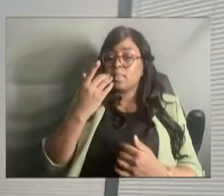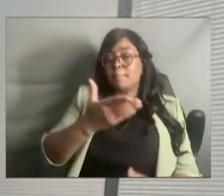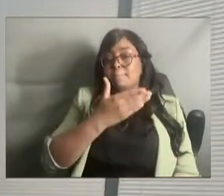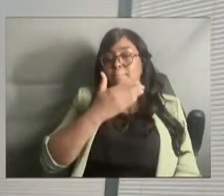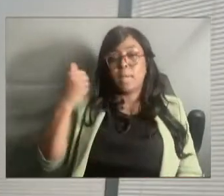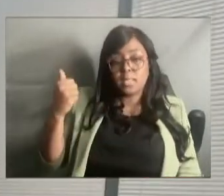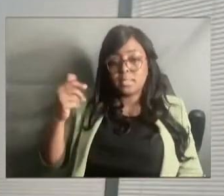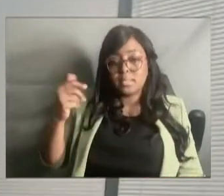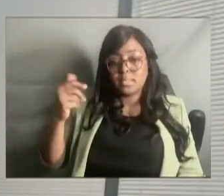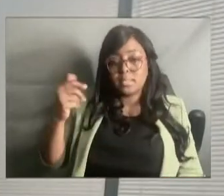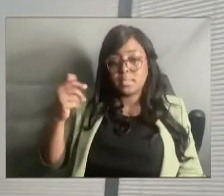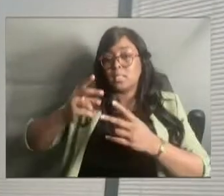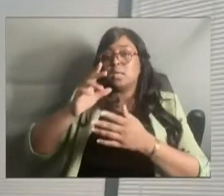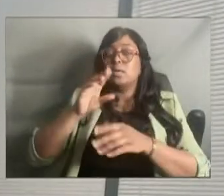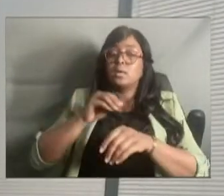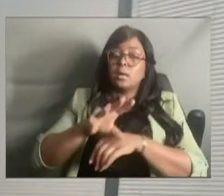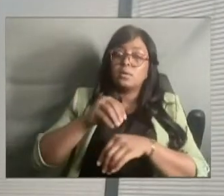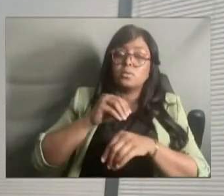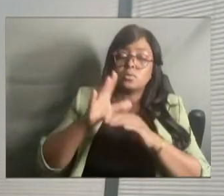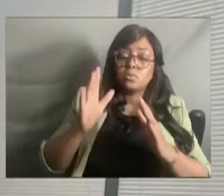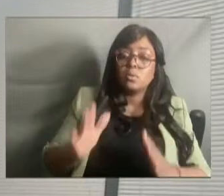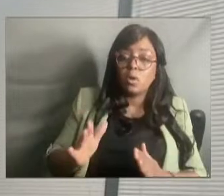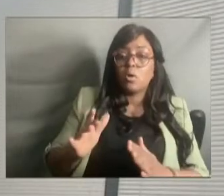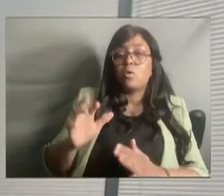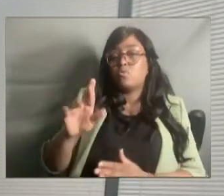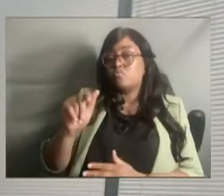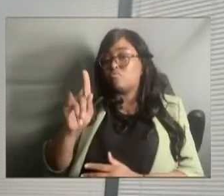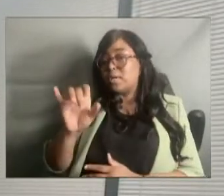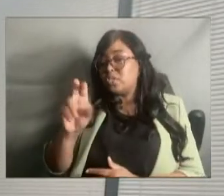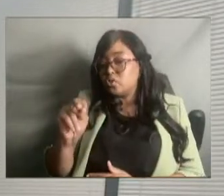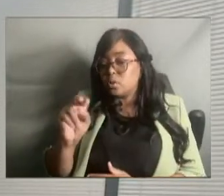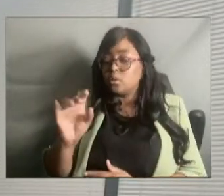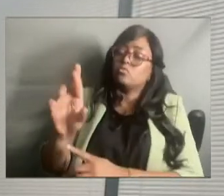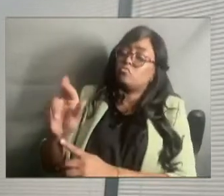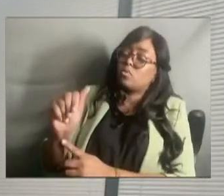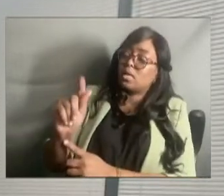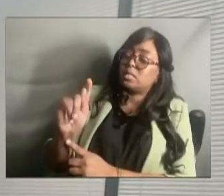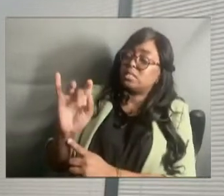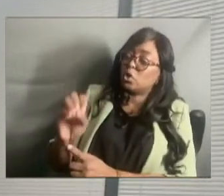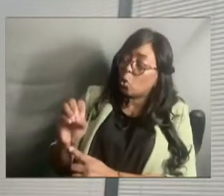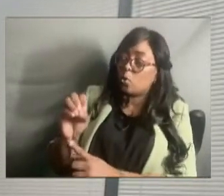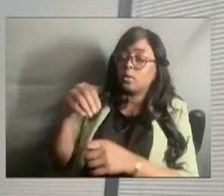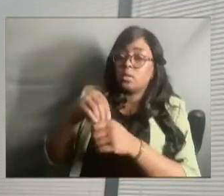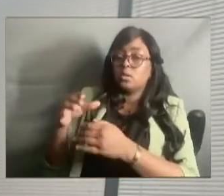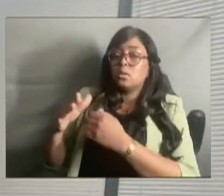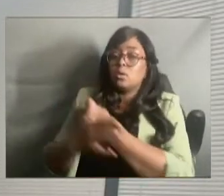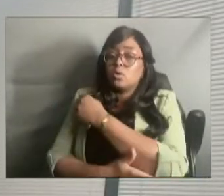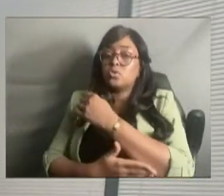space. Fortunately, M.C.P.S. Actually has one of the best